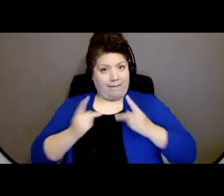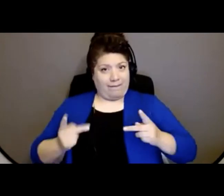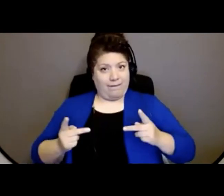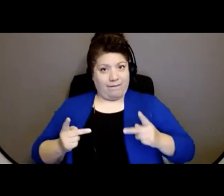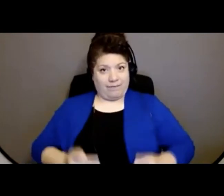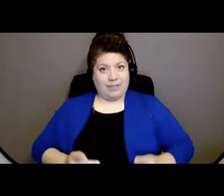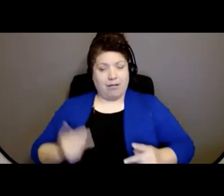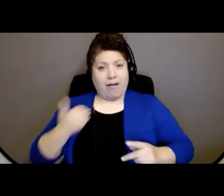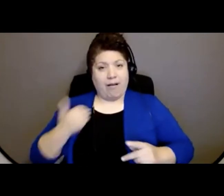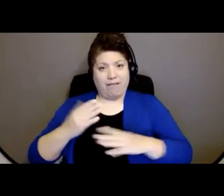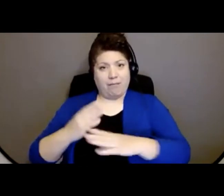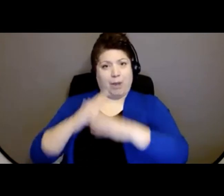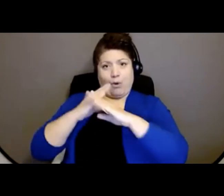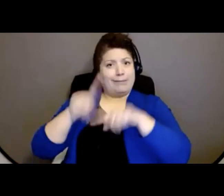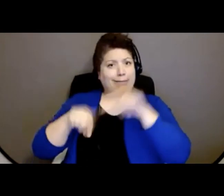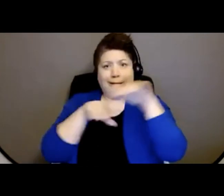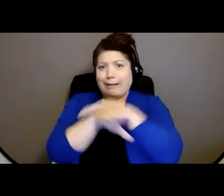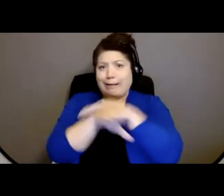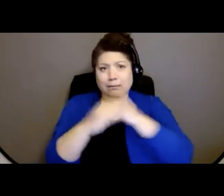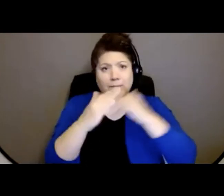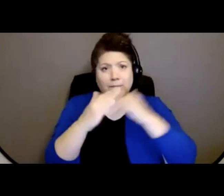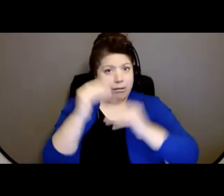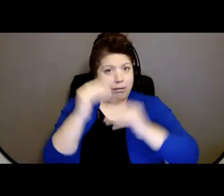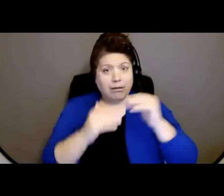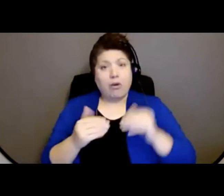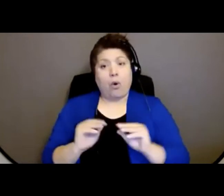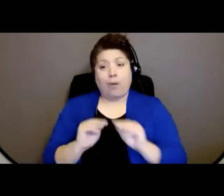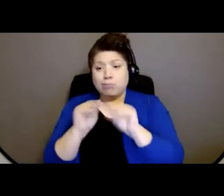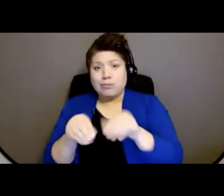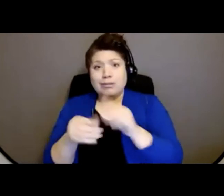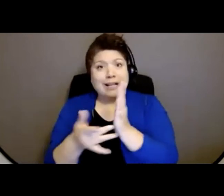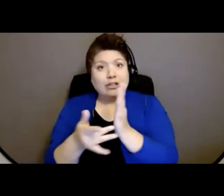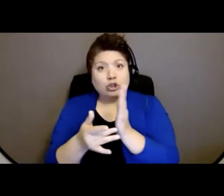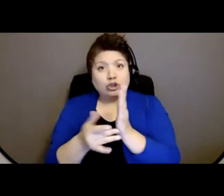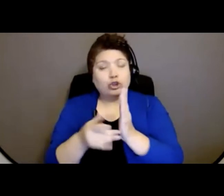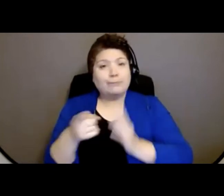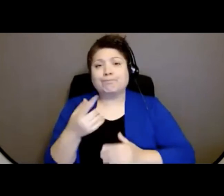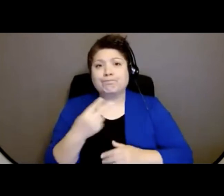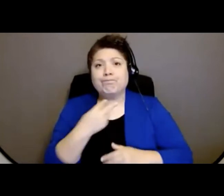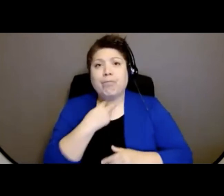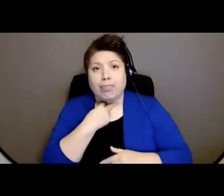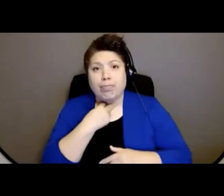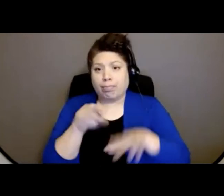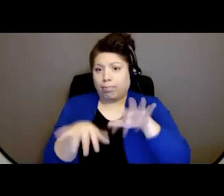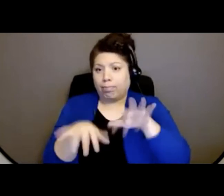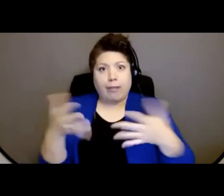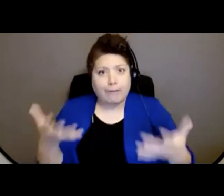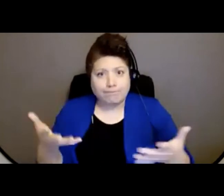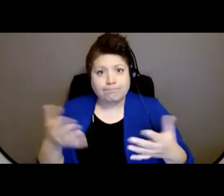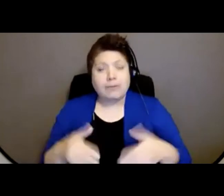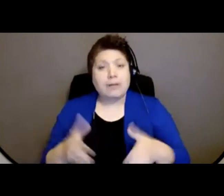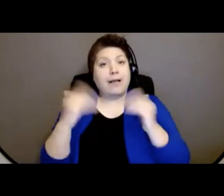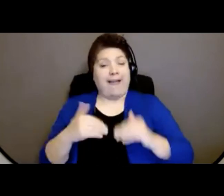TECHNOLOGIES OR WORKPLACES OR NON-PHYSICAL BARRIERS LIKE ATTITUDINAL BARRIERS,